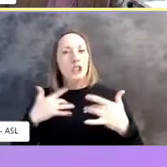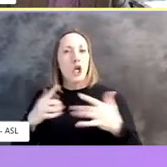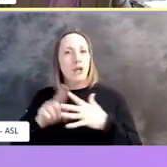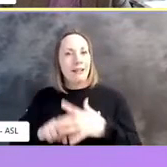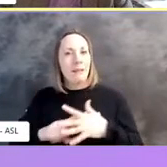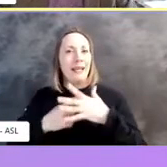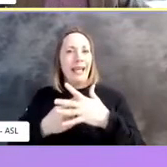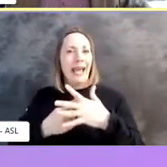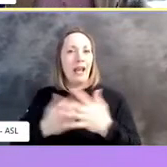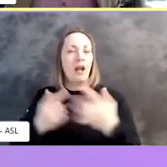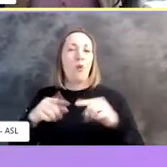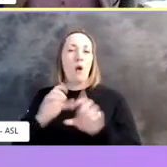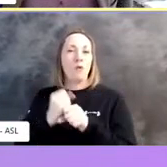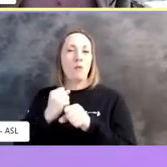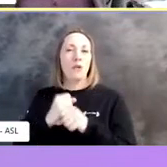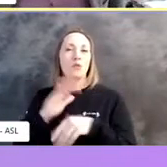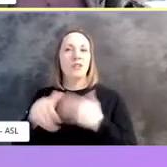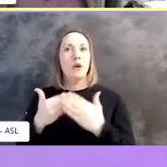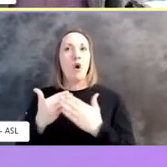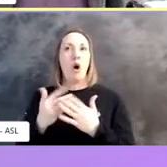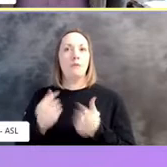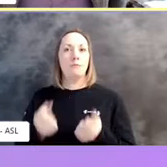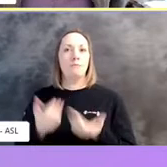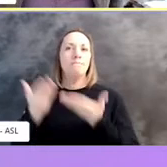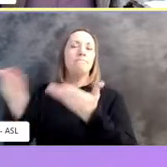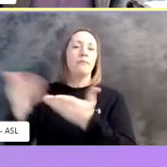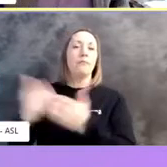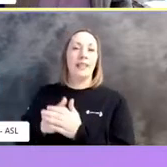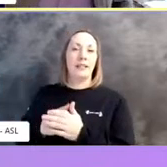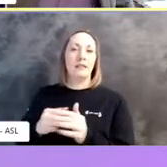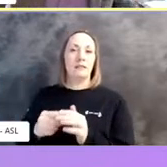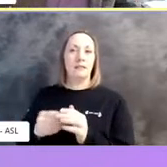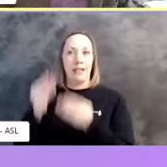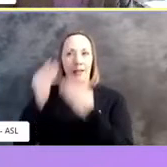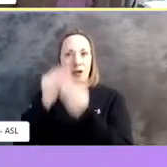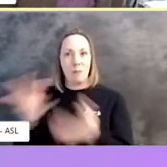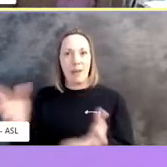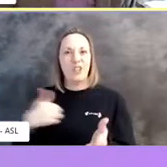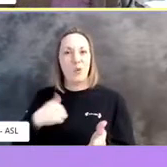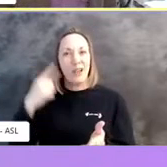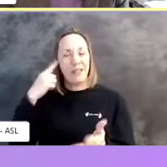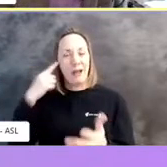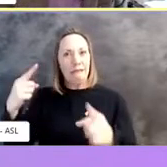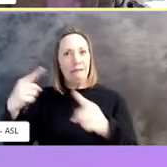were very careful to ensure that it was transparent. I